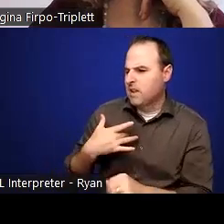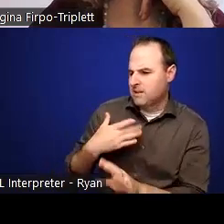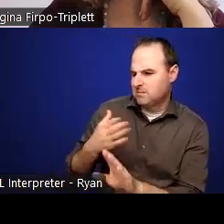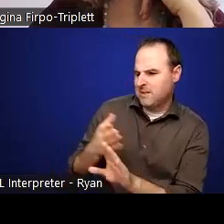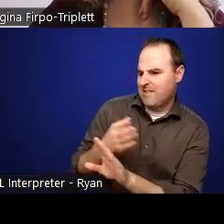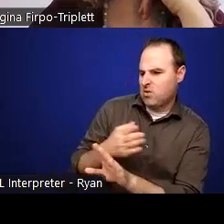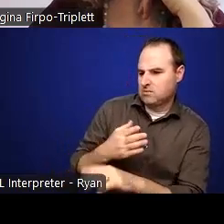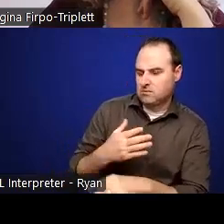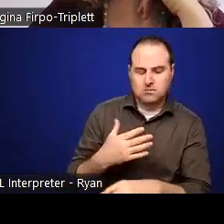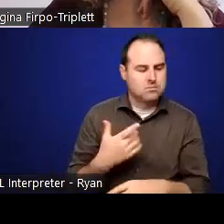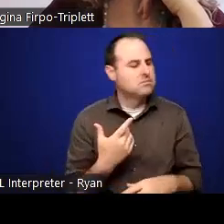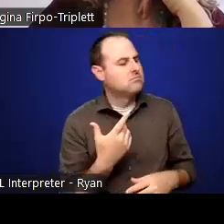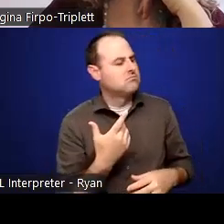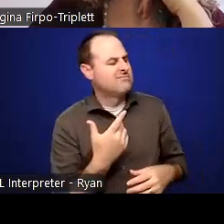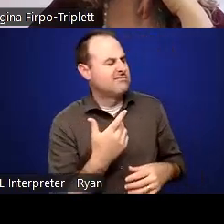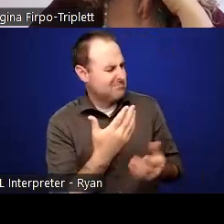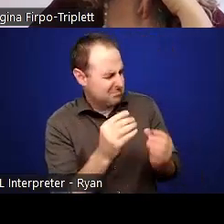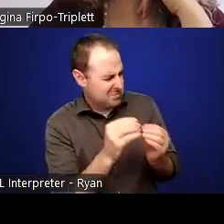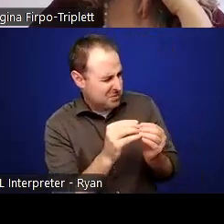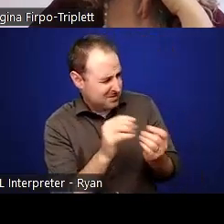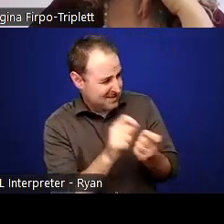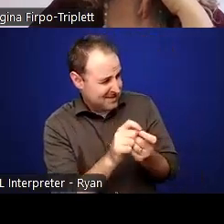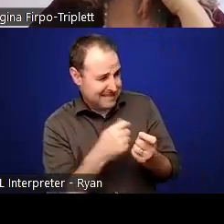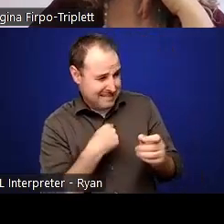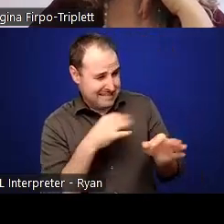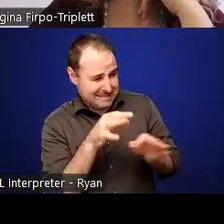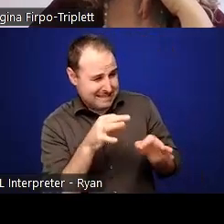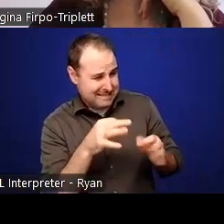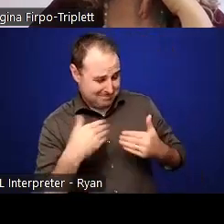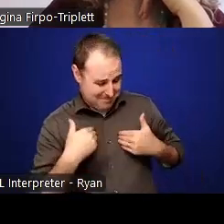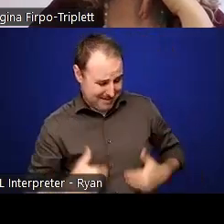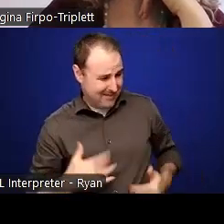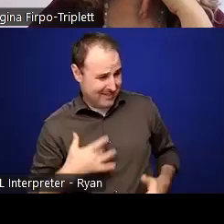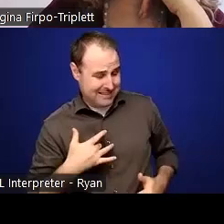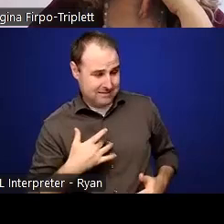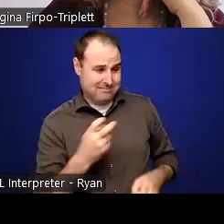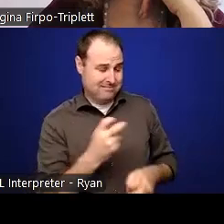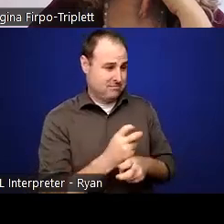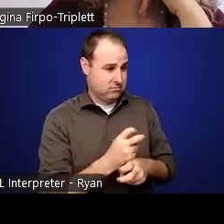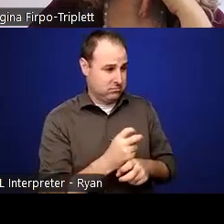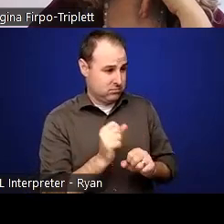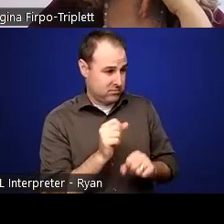I find it hard to describe how my body feels. Maybe use yes or no questions.